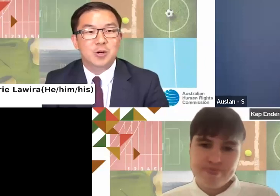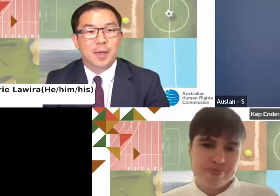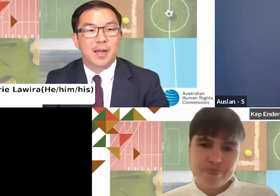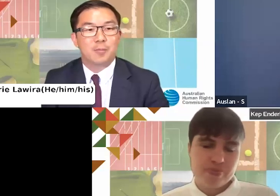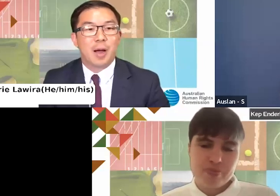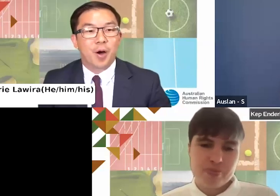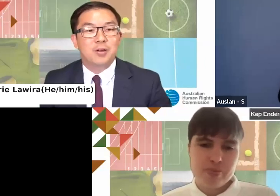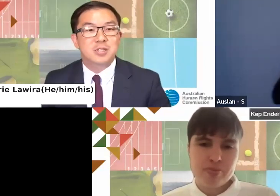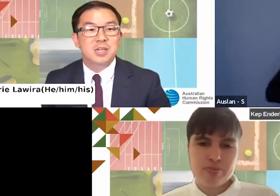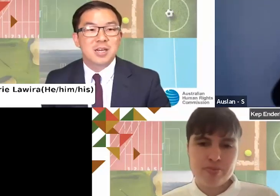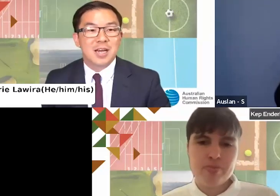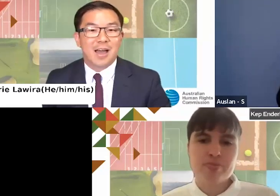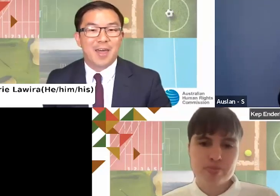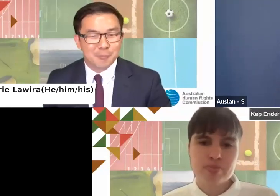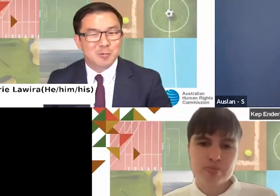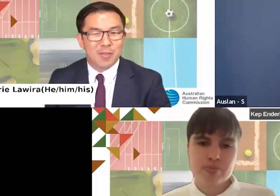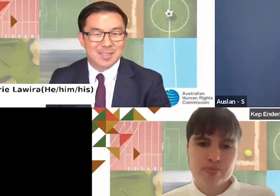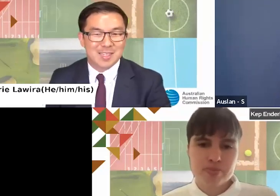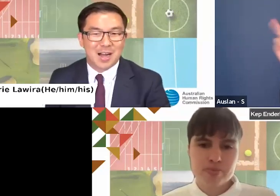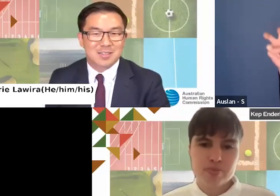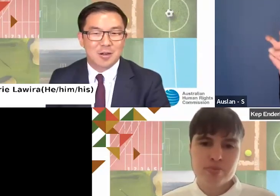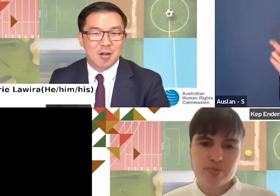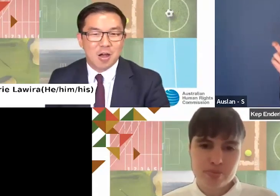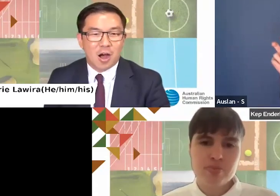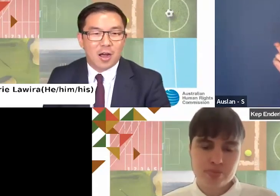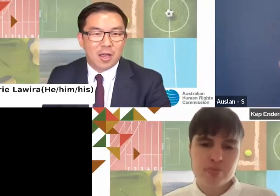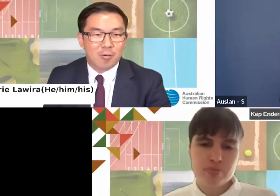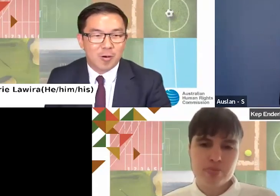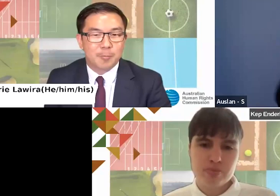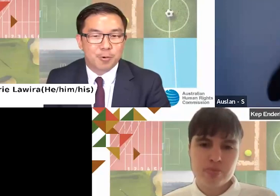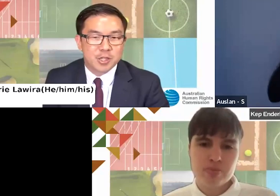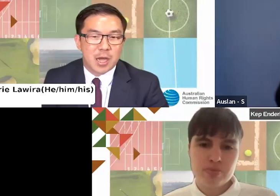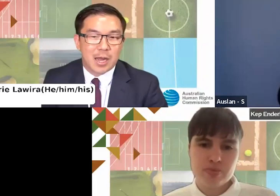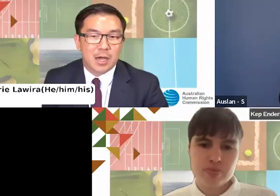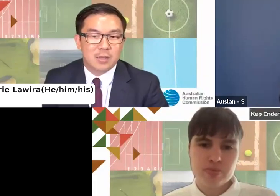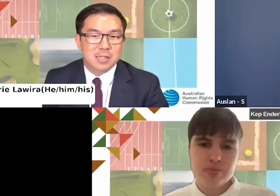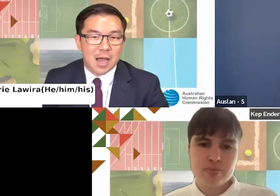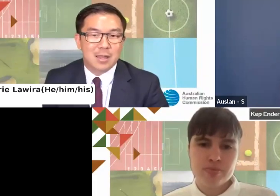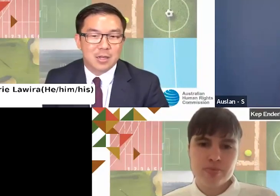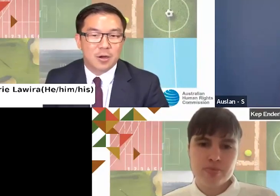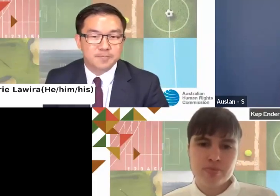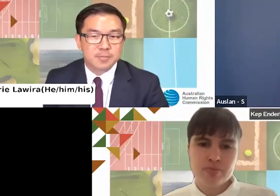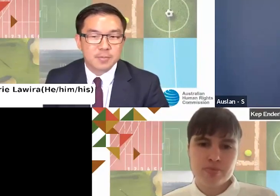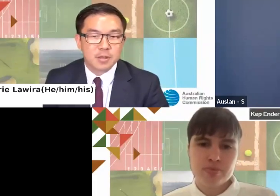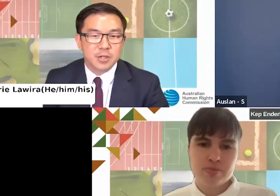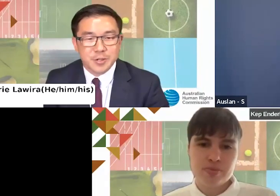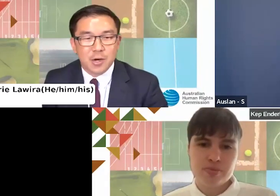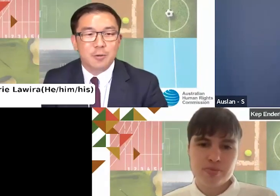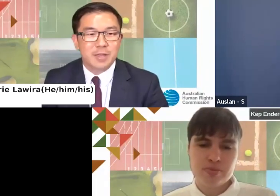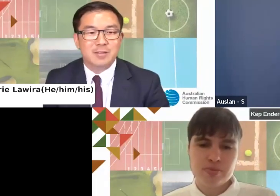or get back on my boat, and that was the one that stung. So I really appreciate how you say that. You know, you do get on with it.